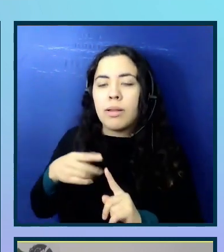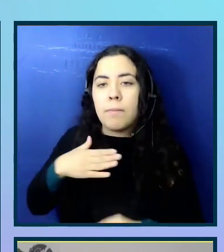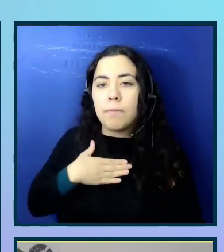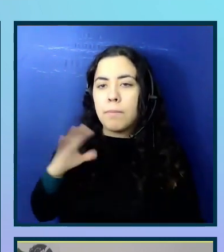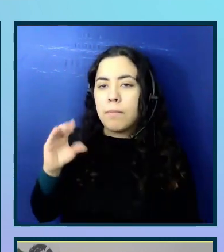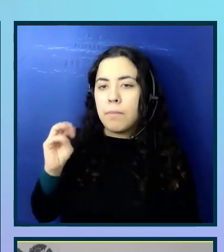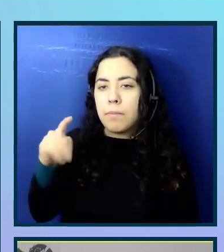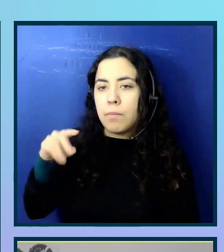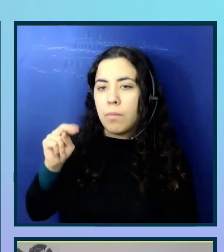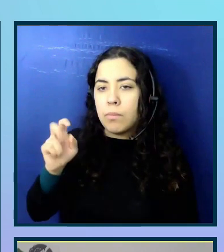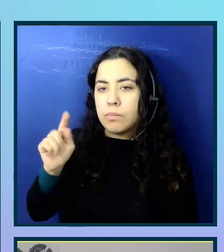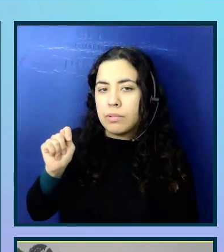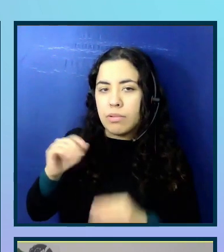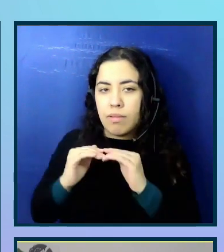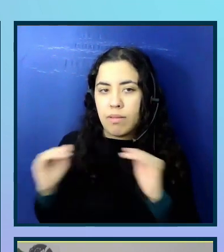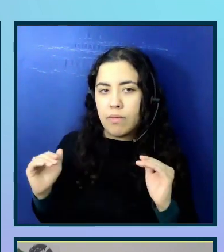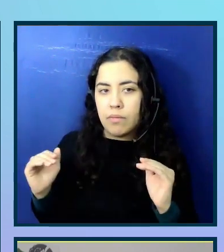For form input, like a text filled with label,